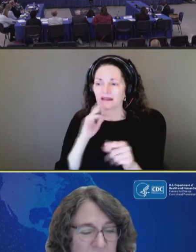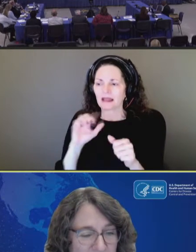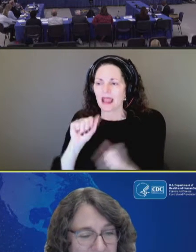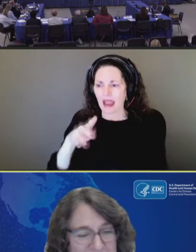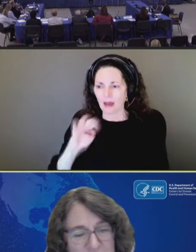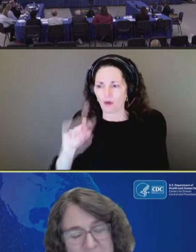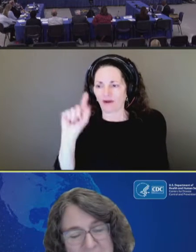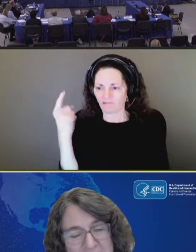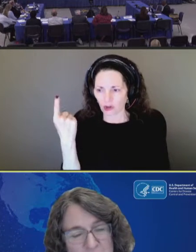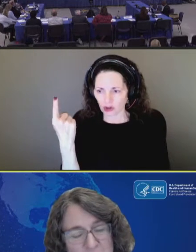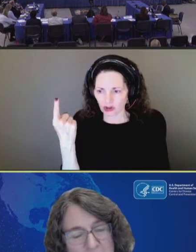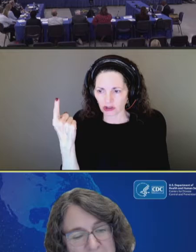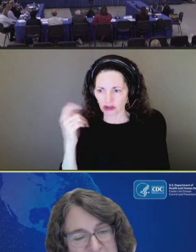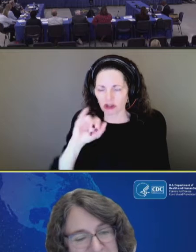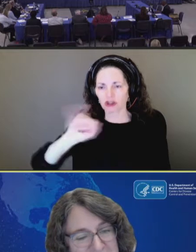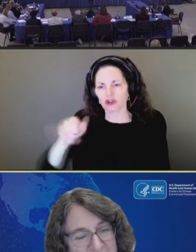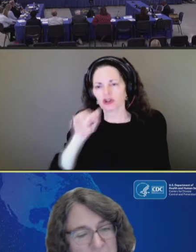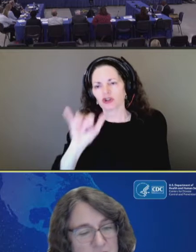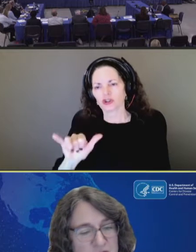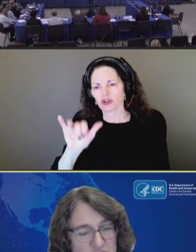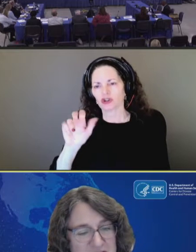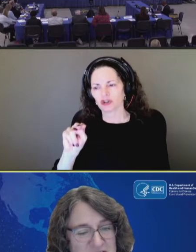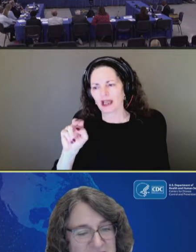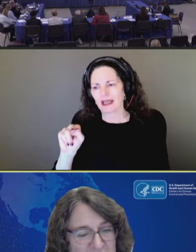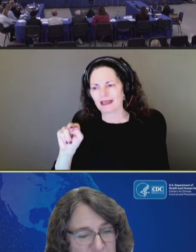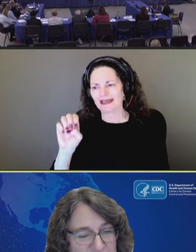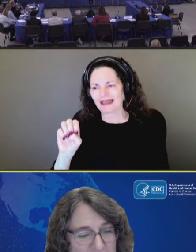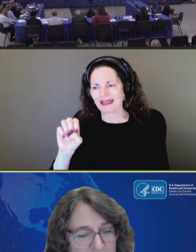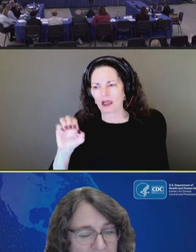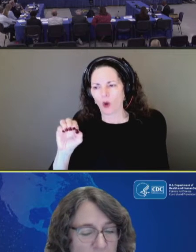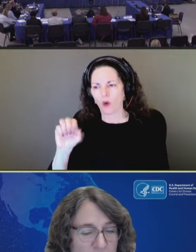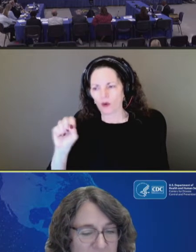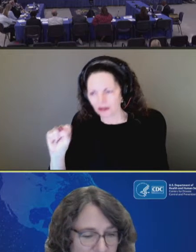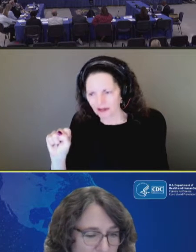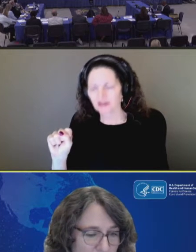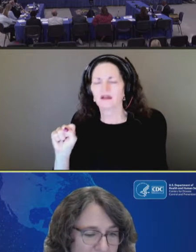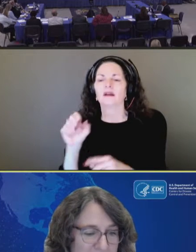The supplies that are being sent out through the strategic national stockpile are available